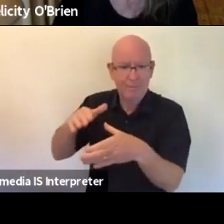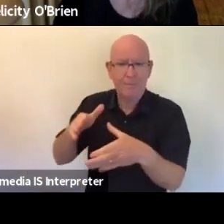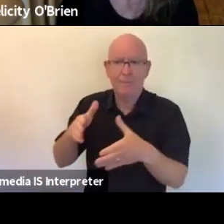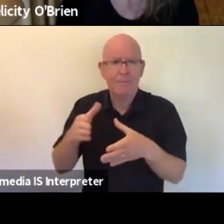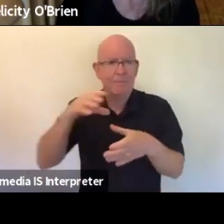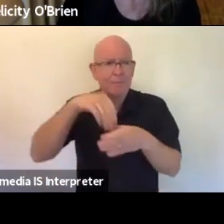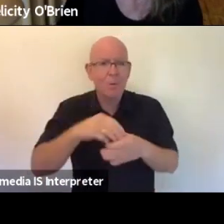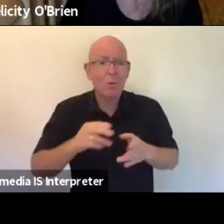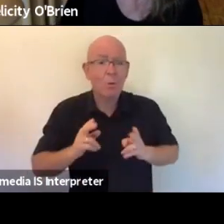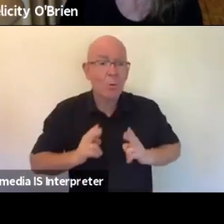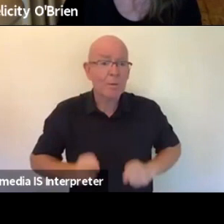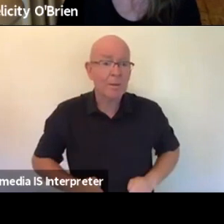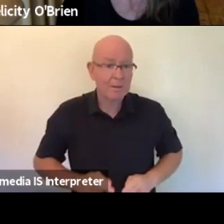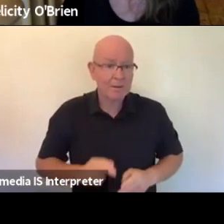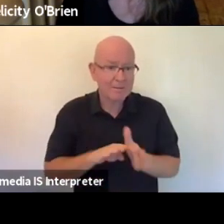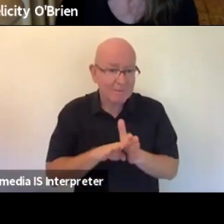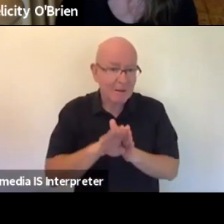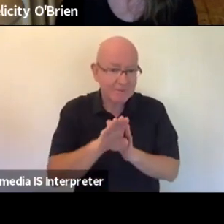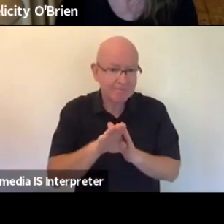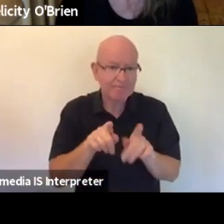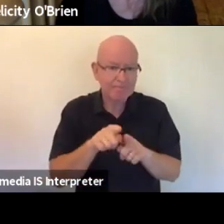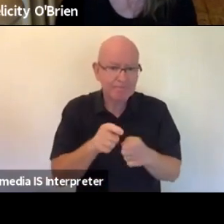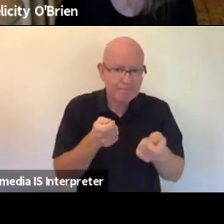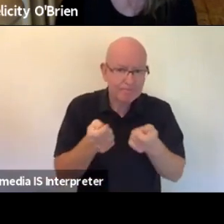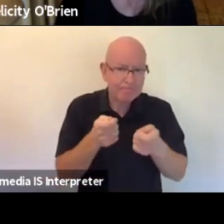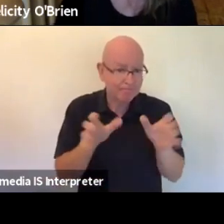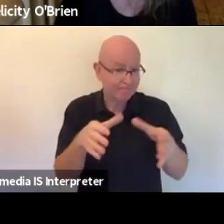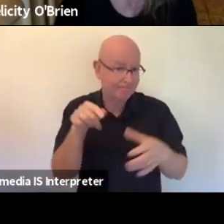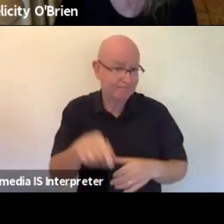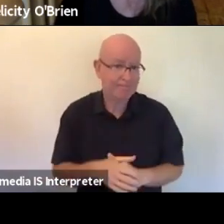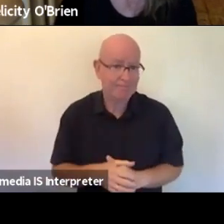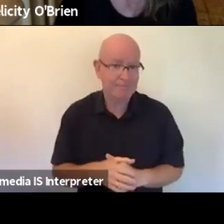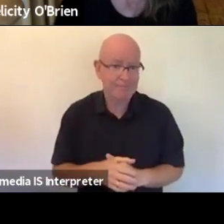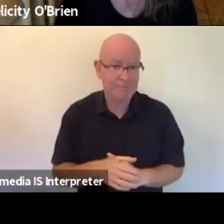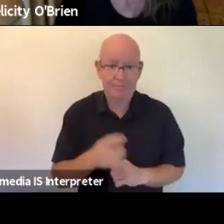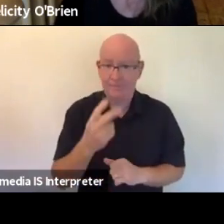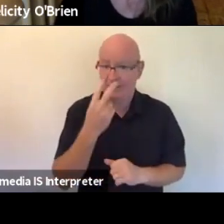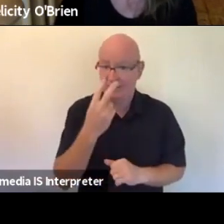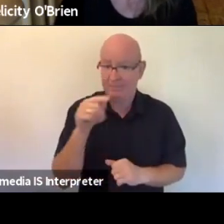It’s on the right-hand side of your screen down the bottom. And we’ll be recording the webinar today.